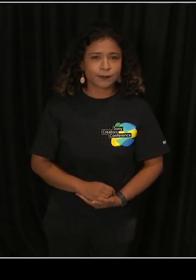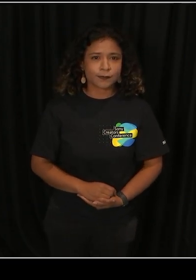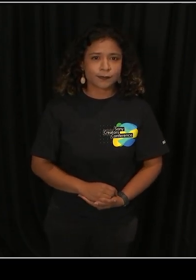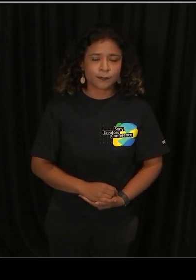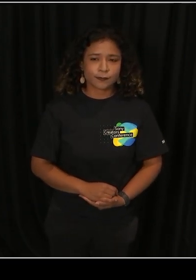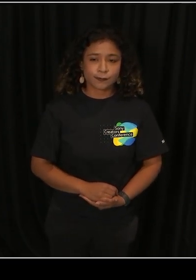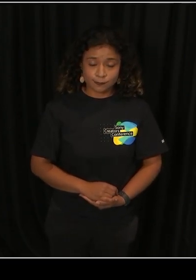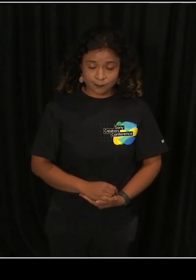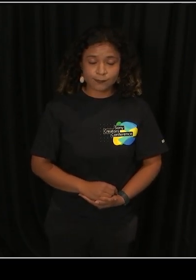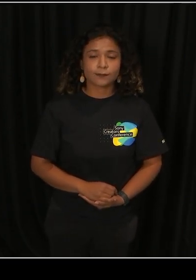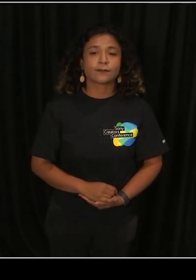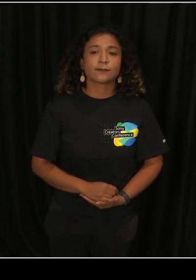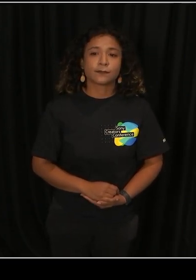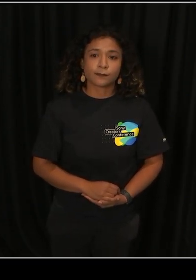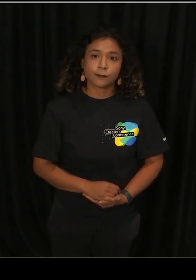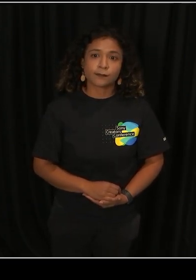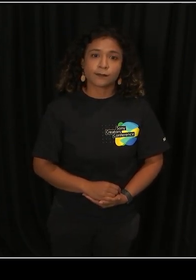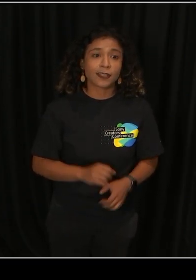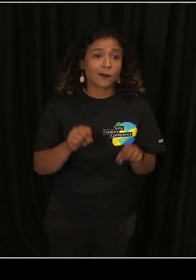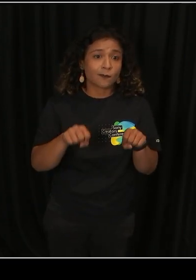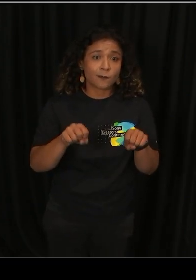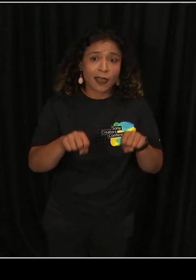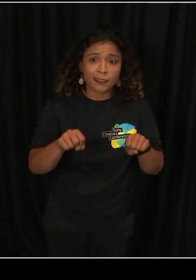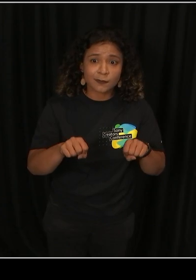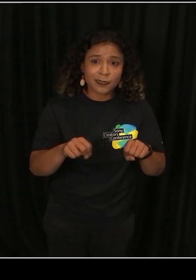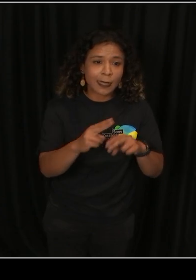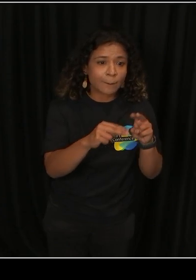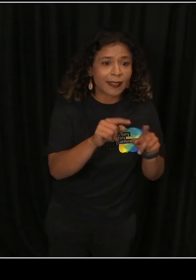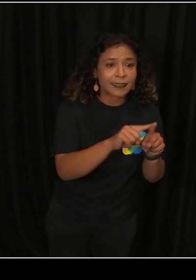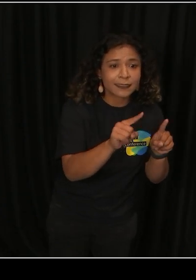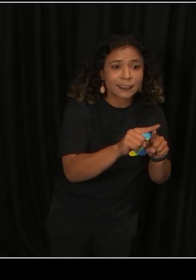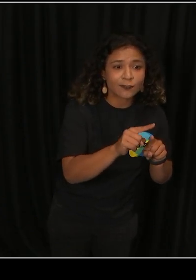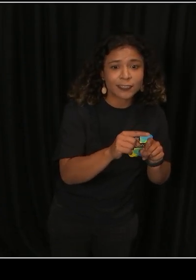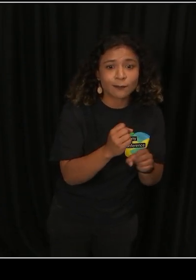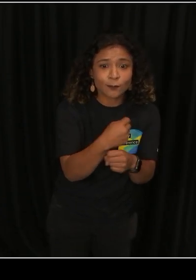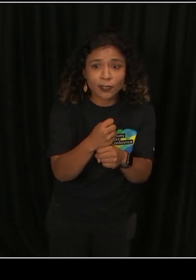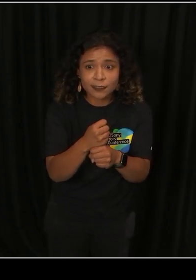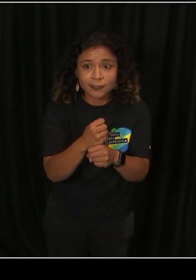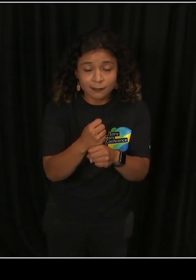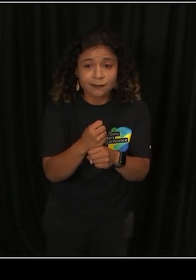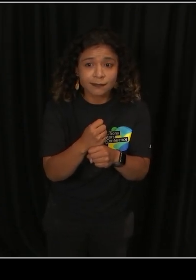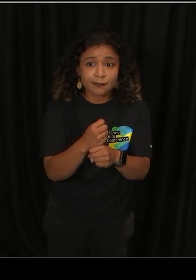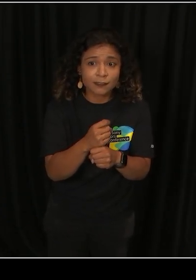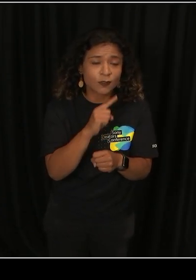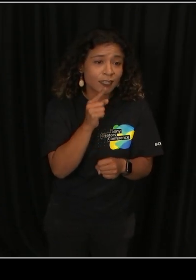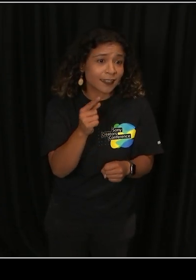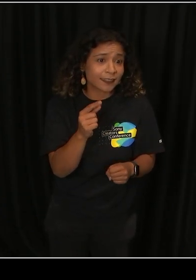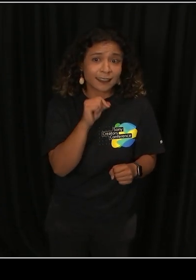So the possibilities to build different products and features using Skeletrack is nearly endless.